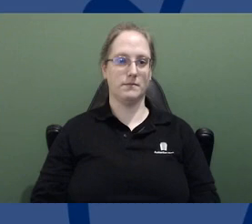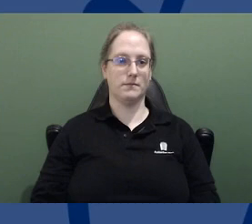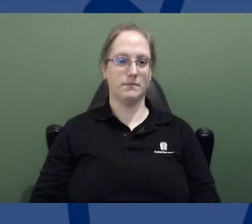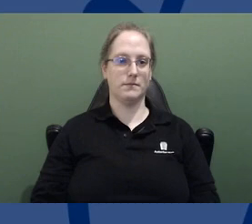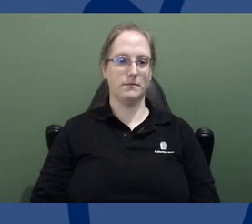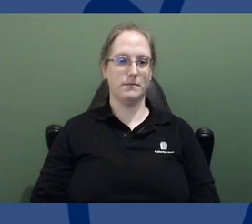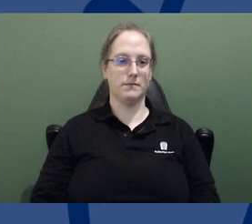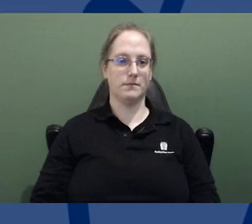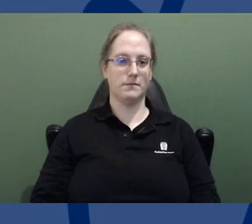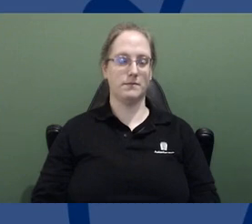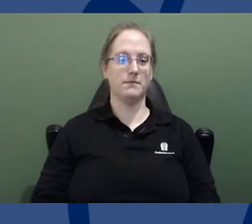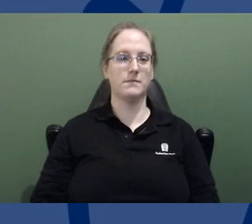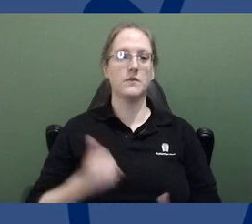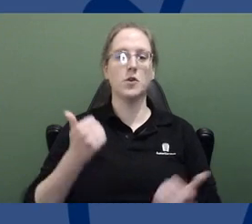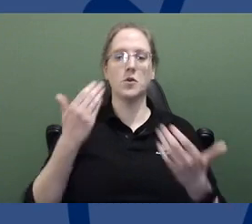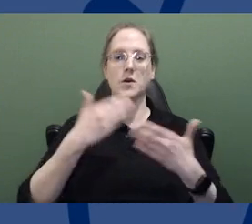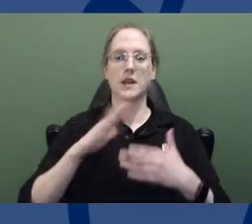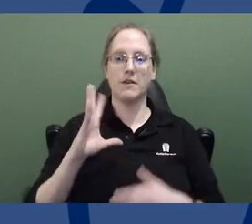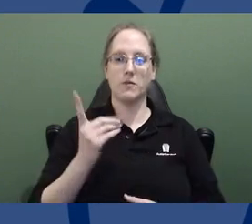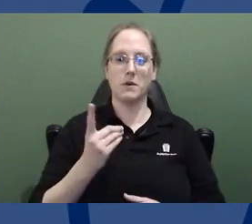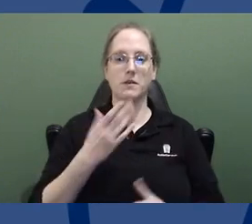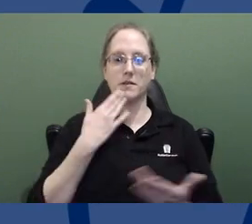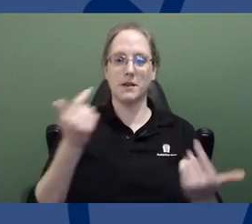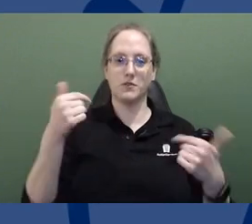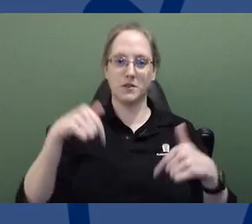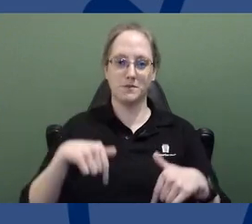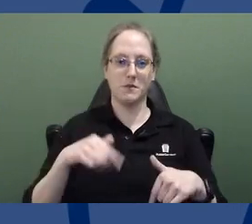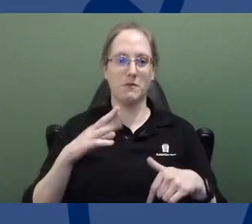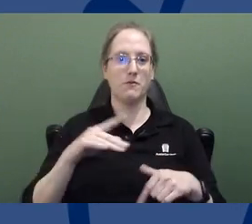Good evening, everyone. And thank you for joining us for the COVID‑19 support package